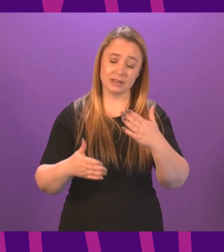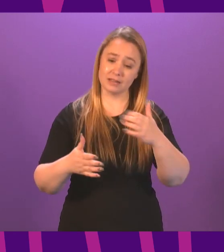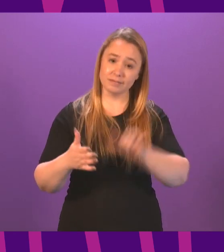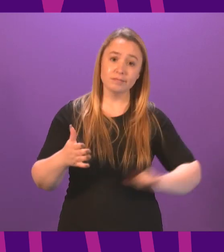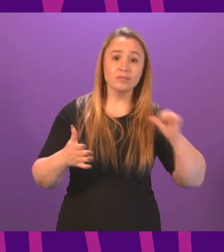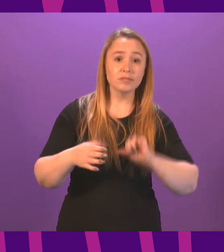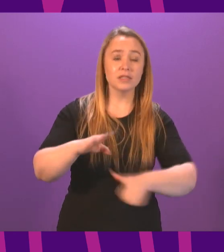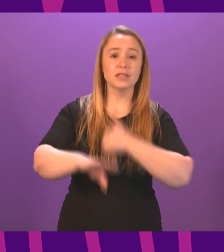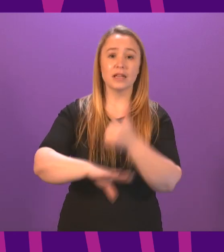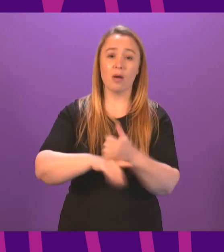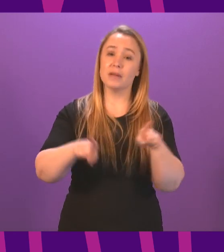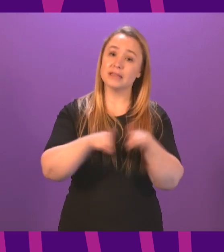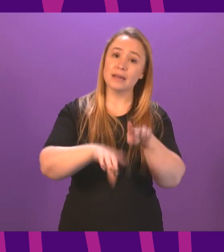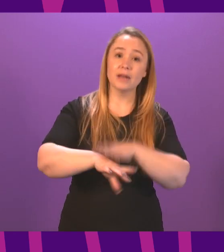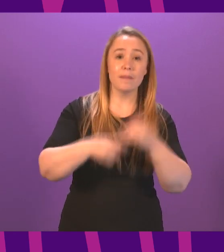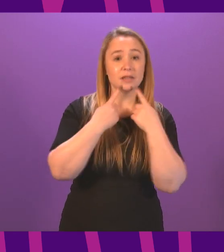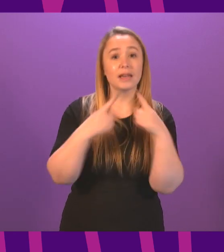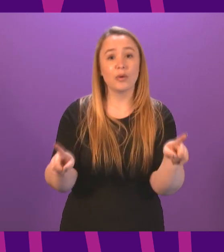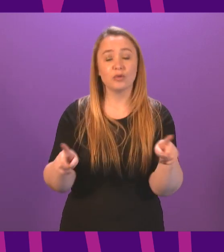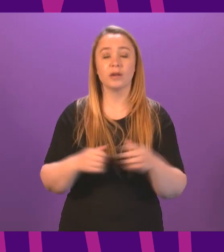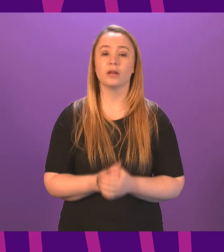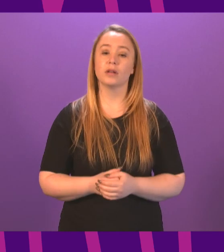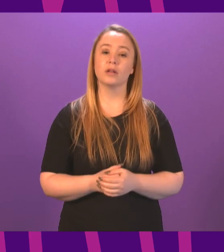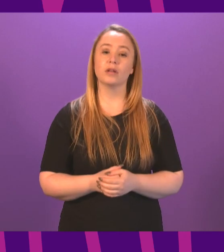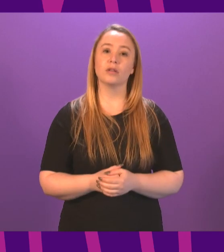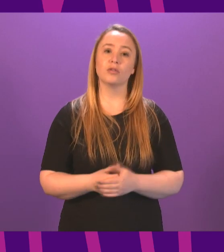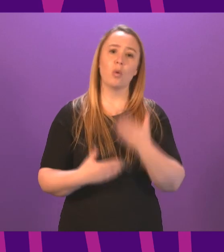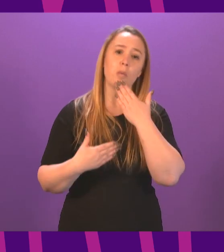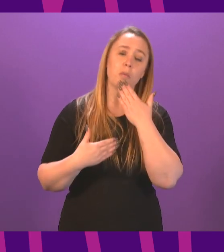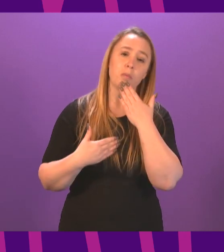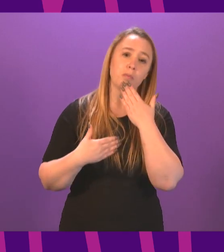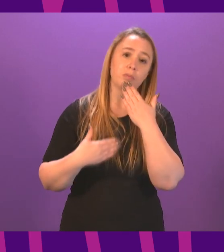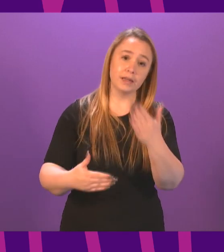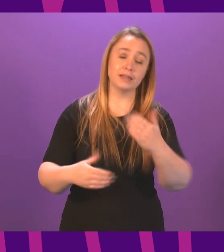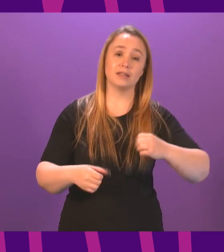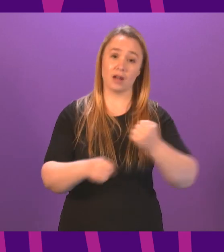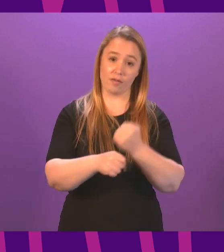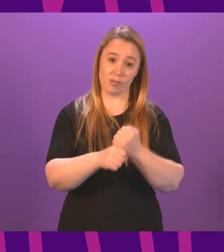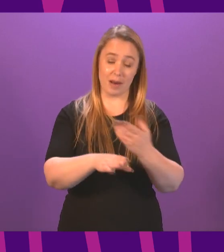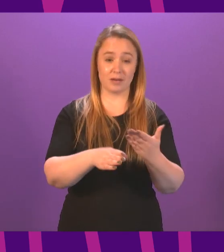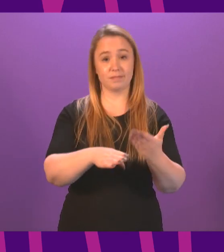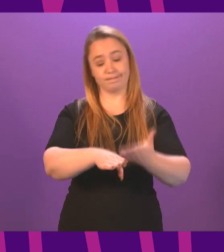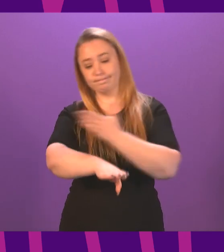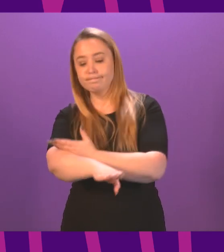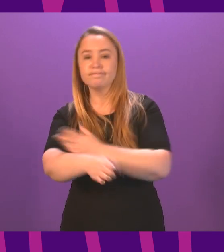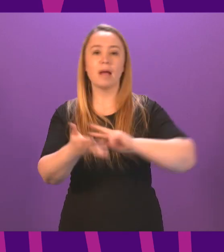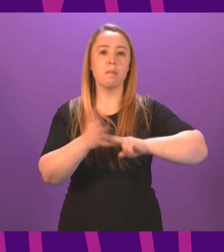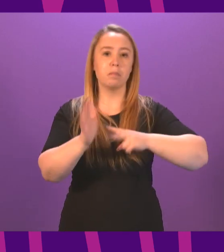Will the Scottish Government recognise the need to plan in advance and issue urgent advice so that no student misses the boat?